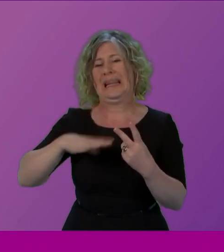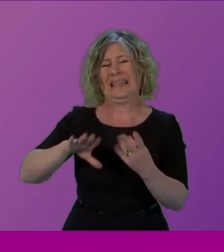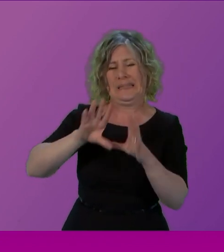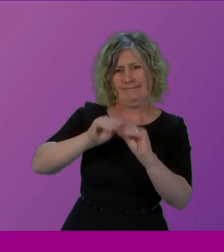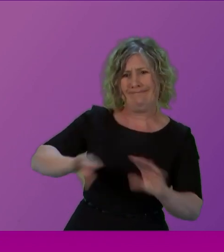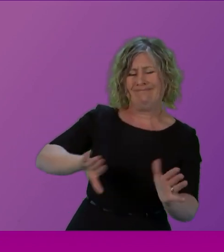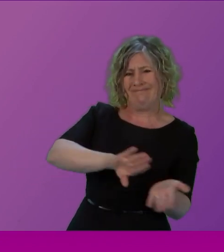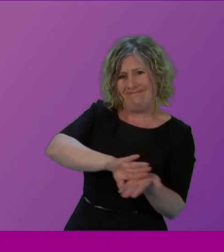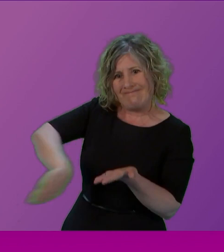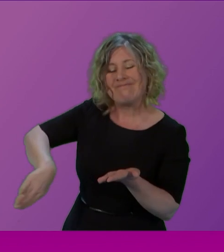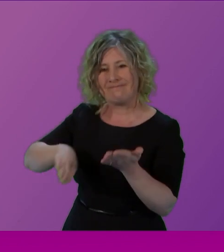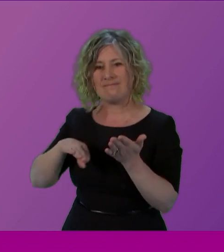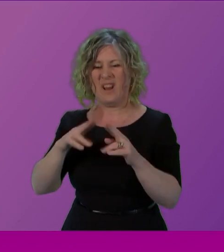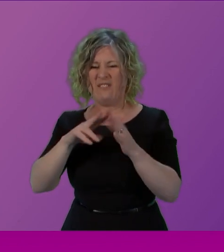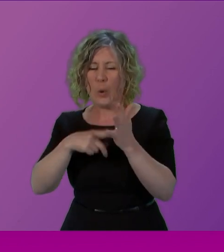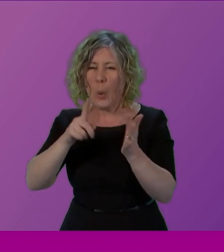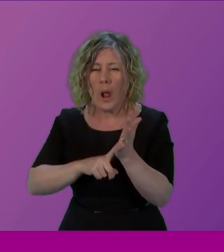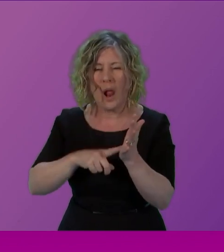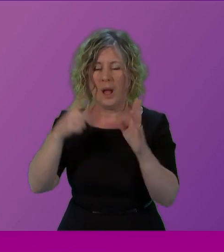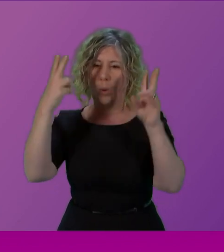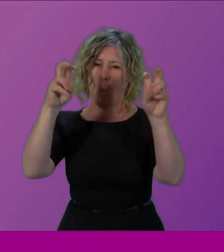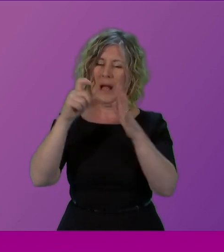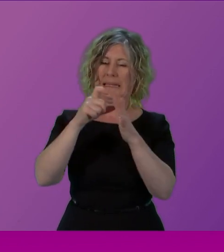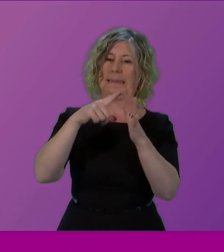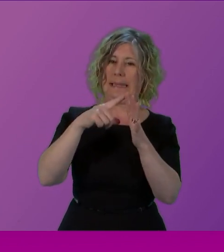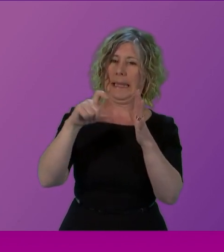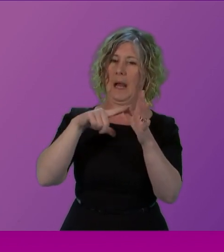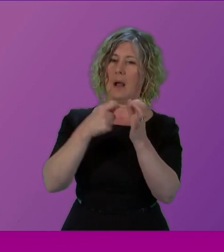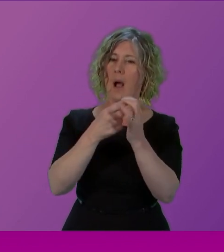at the Cabinet sub-committee that I referred to.